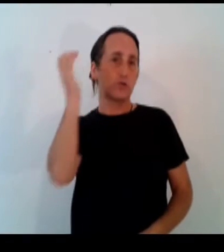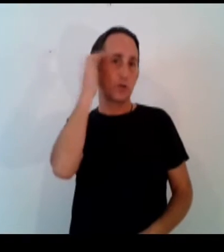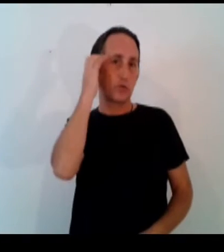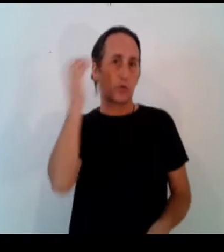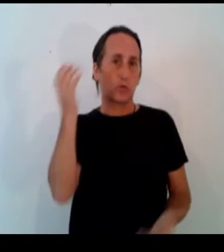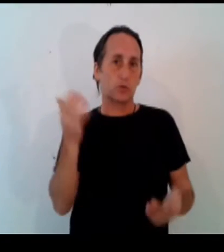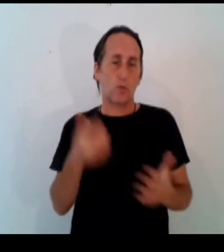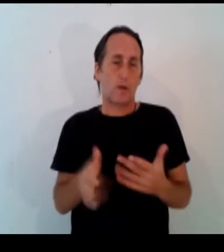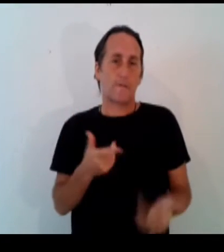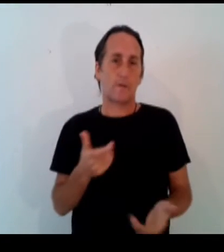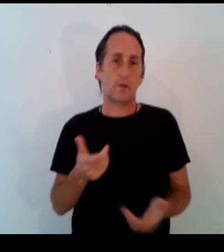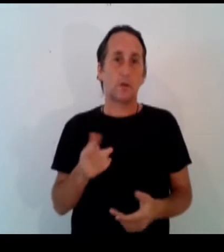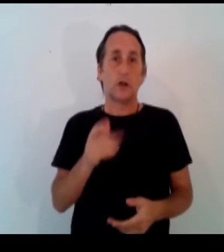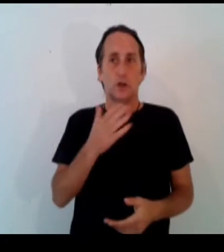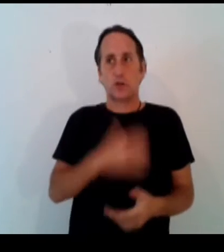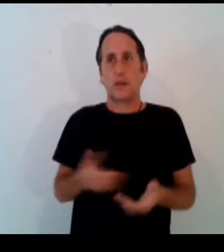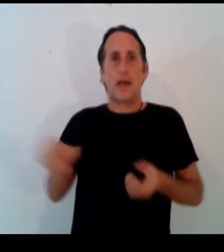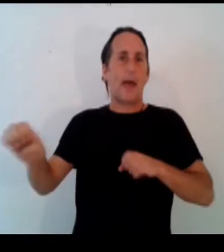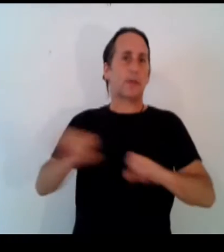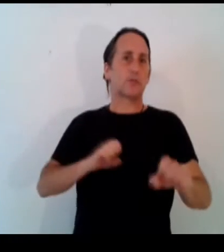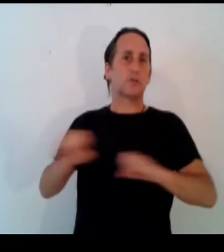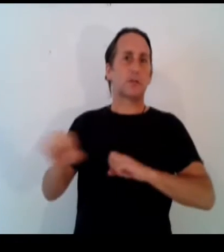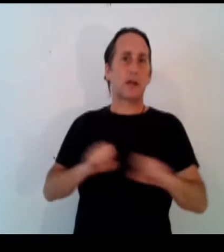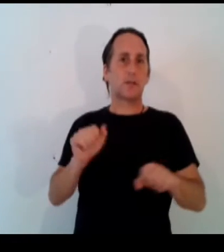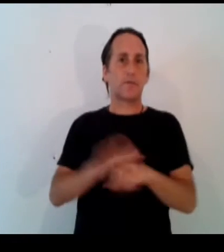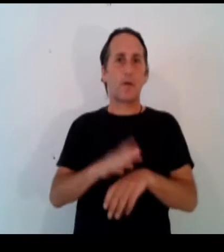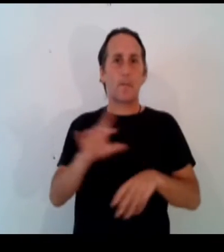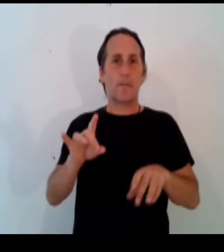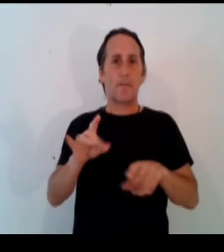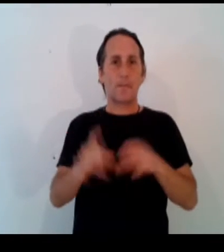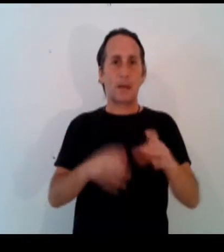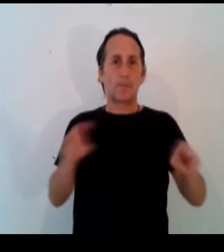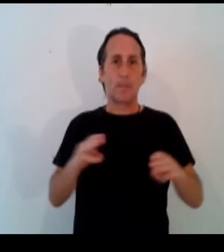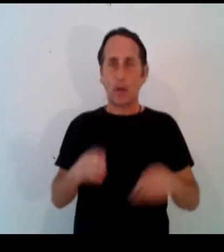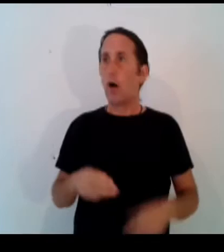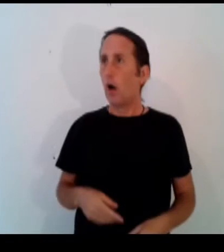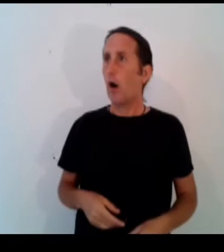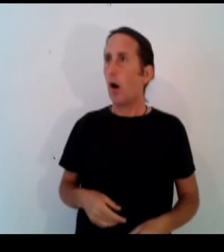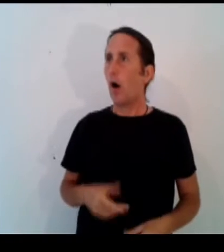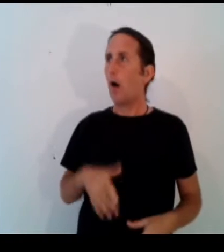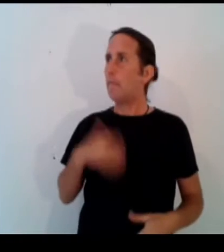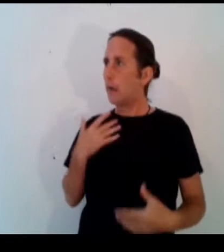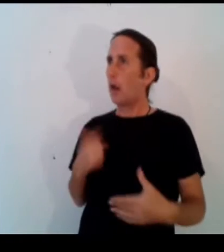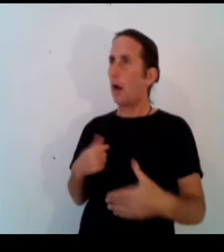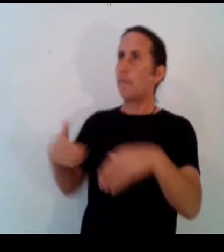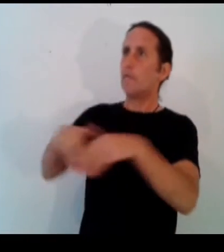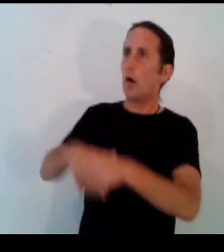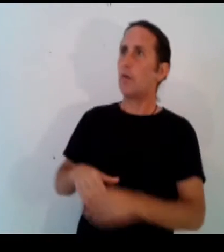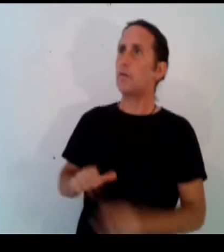Its just an exercise on getting the public on board, getting the public to go along, making them feel involved